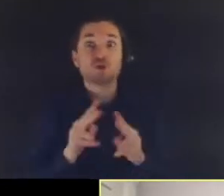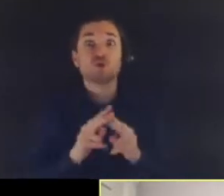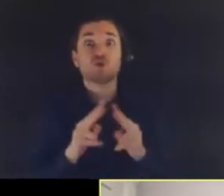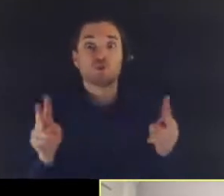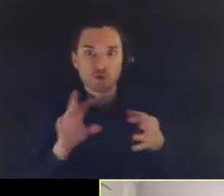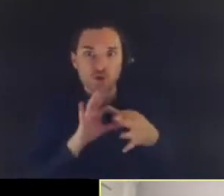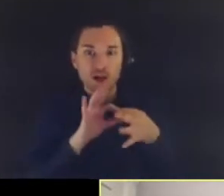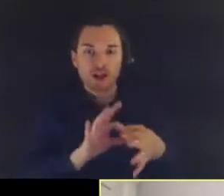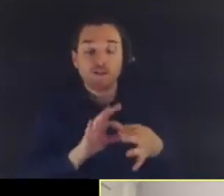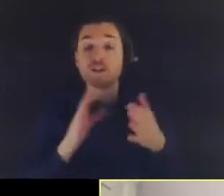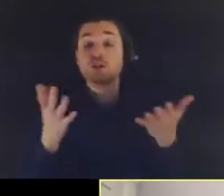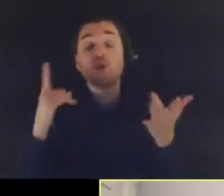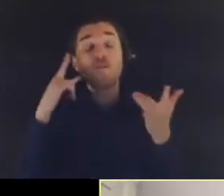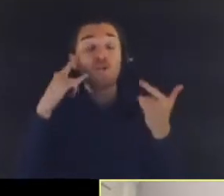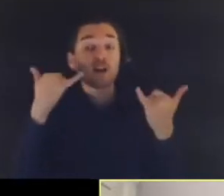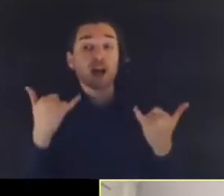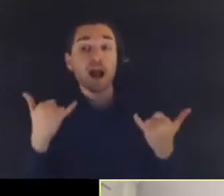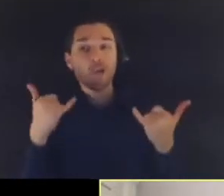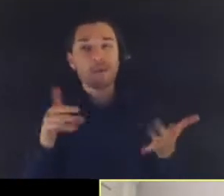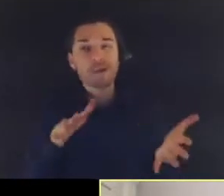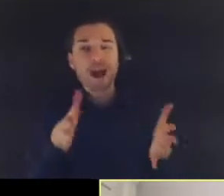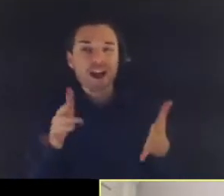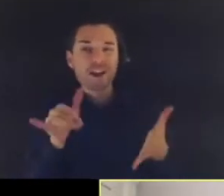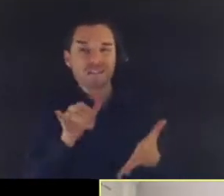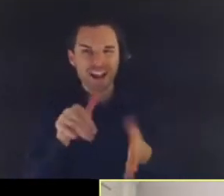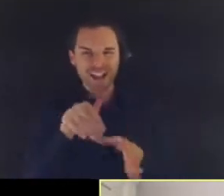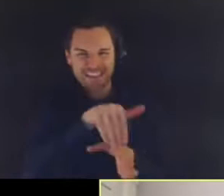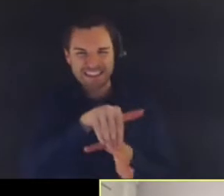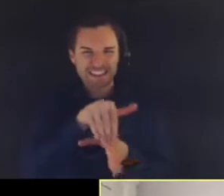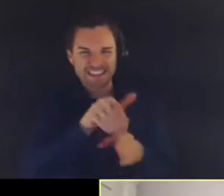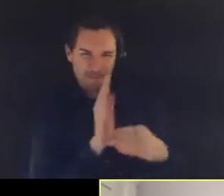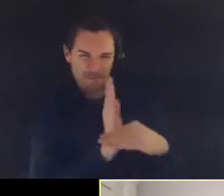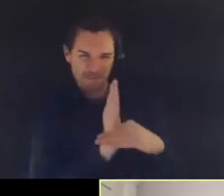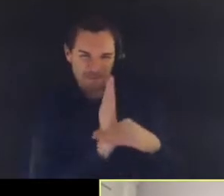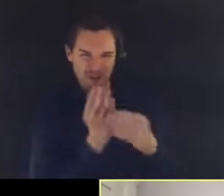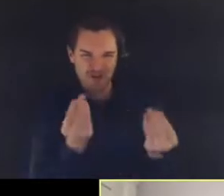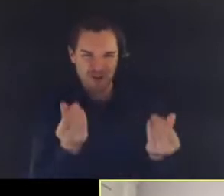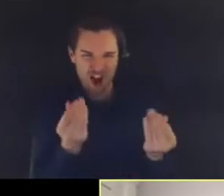middle ground between the yes. If someone asked me about it like oh, I saw that you